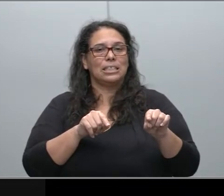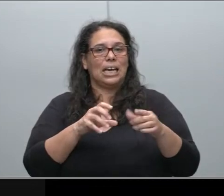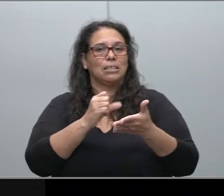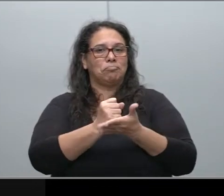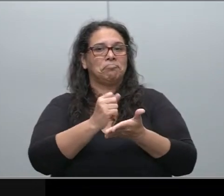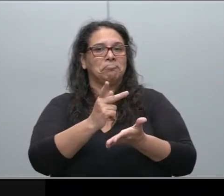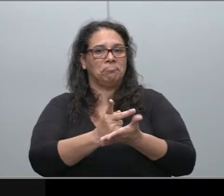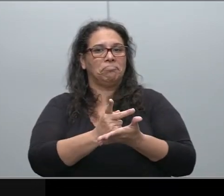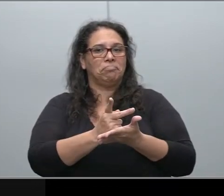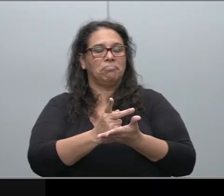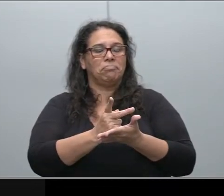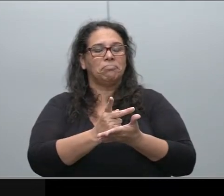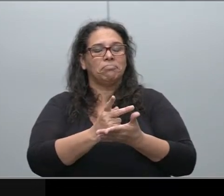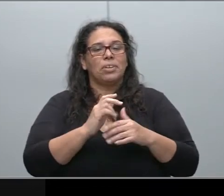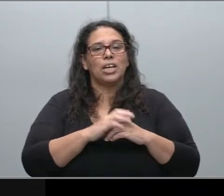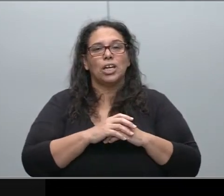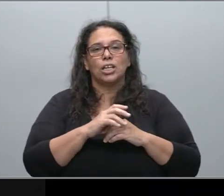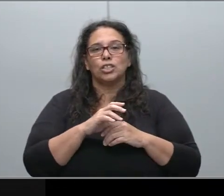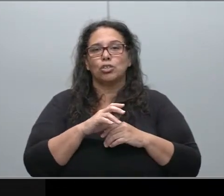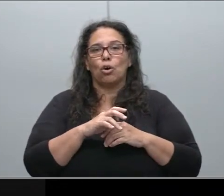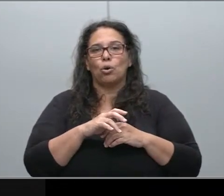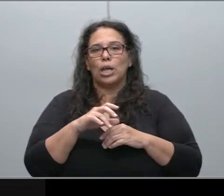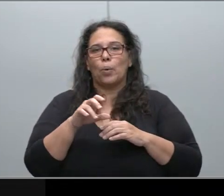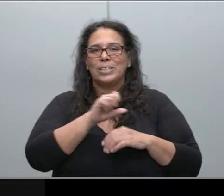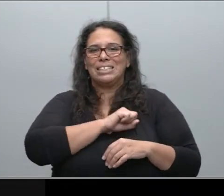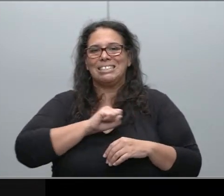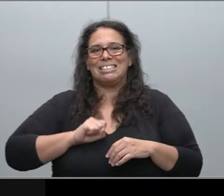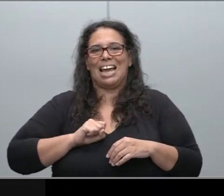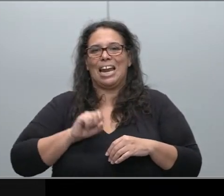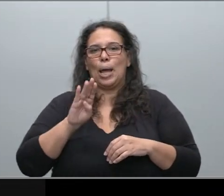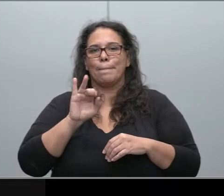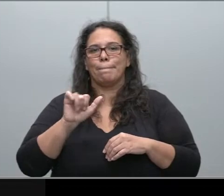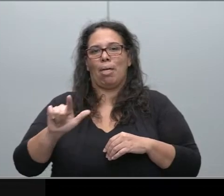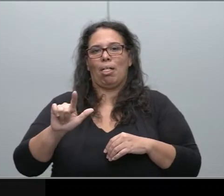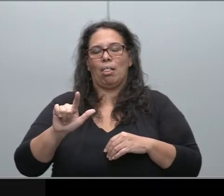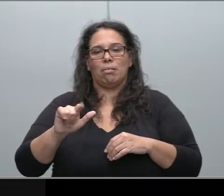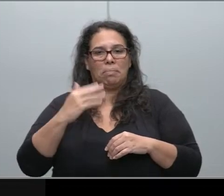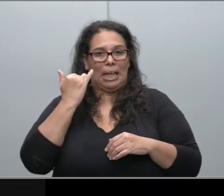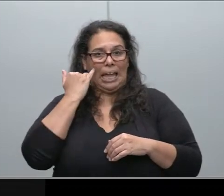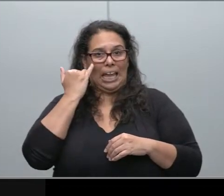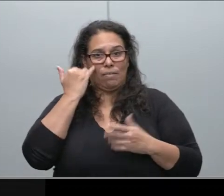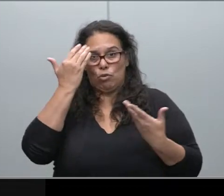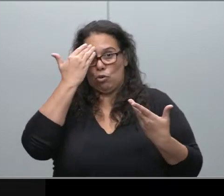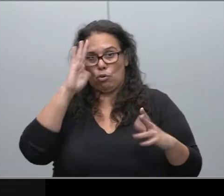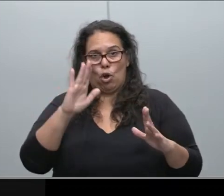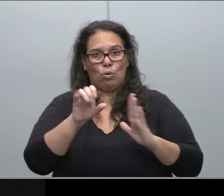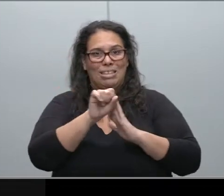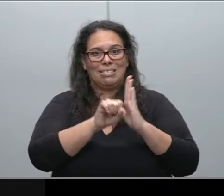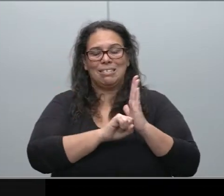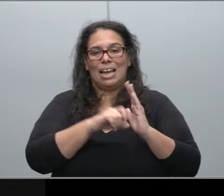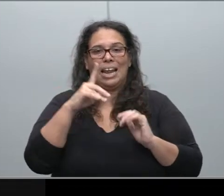in addressing like academic support?" Are we thinking about it as like right now during closure?